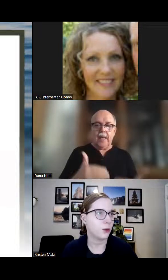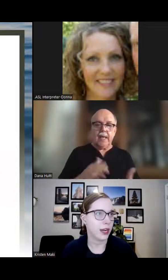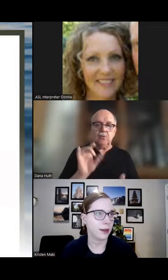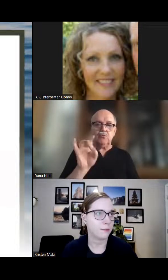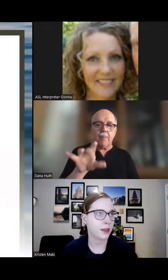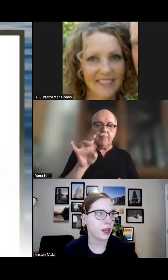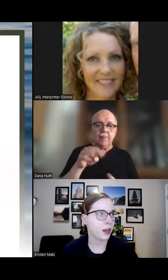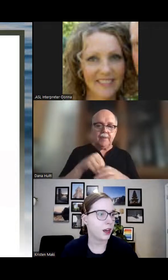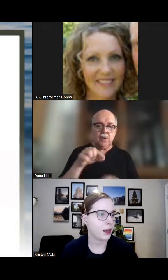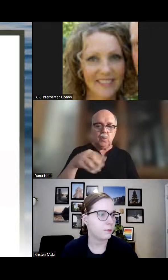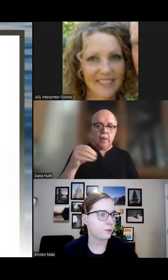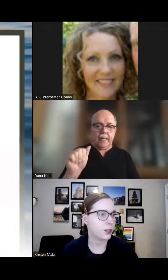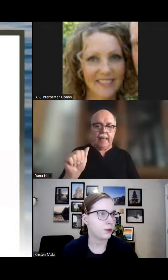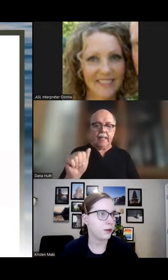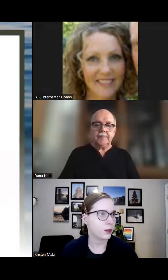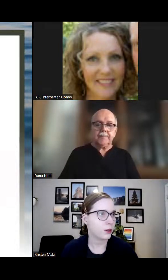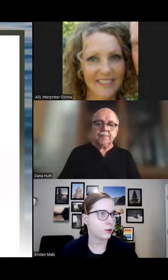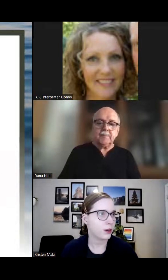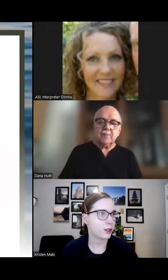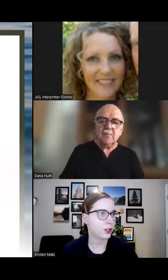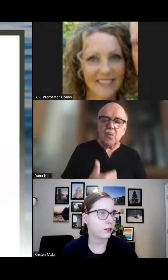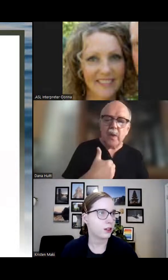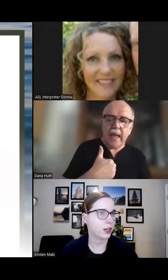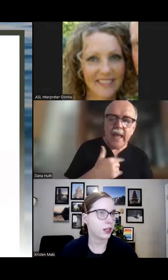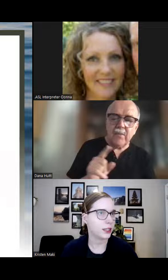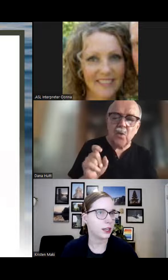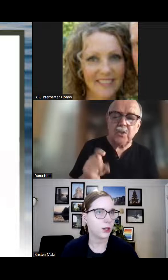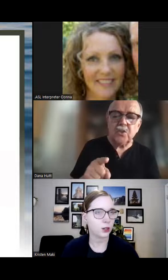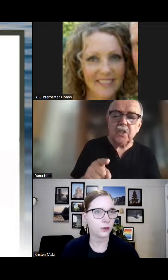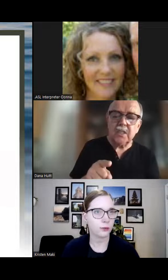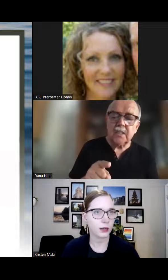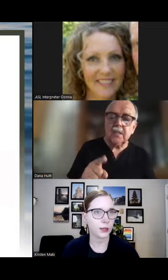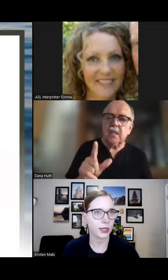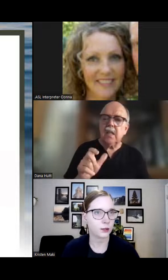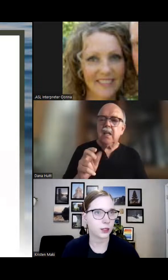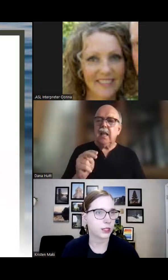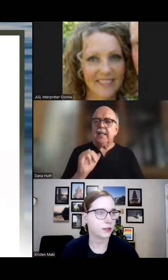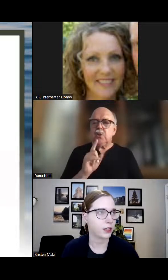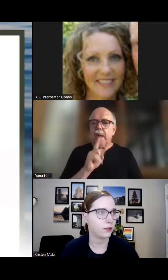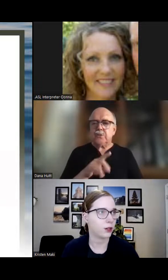programs. We've also got someone here asking